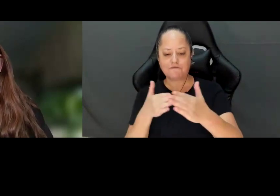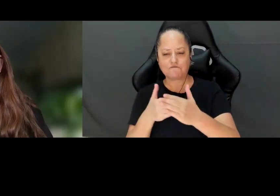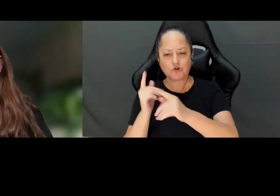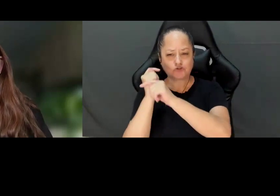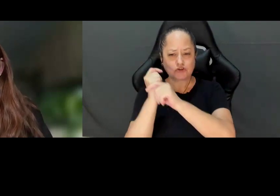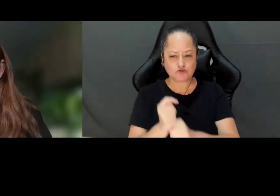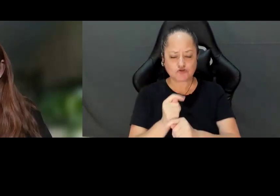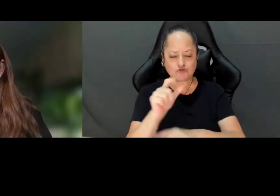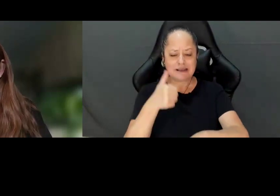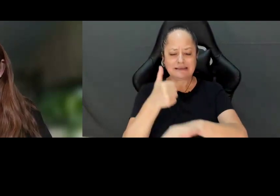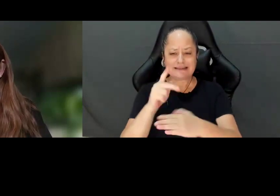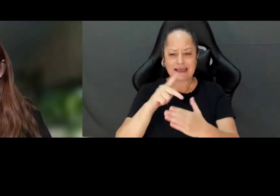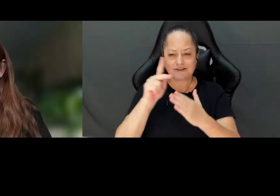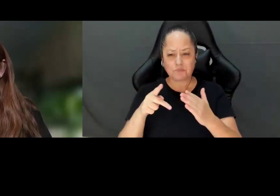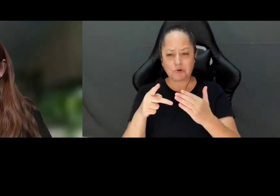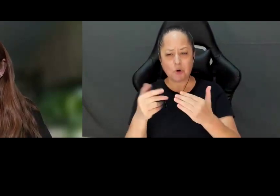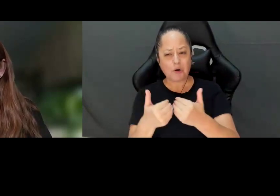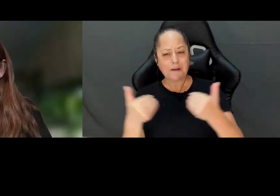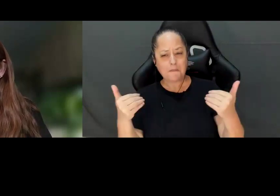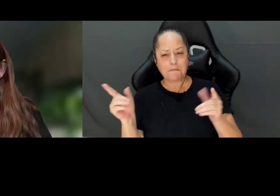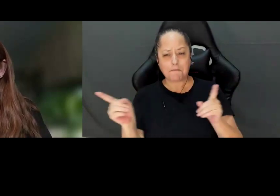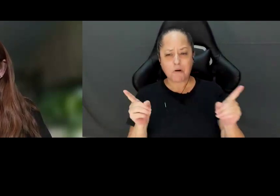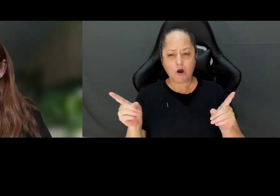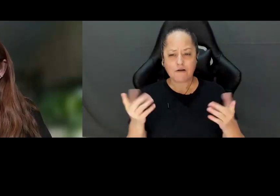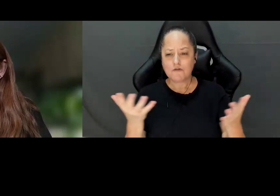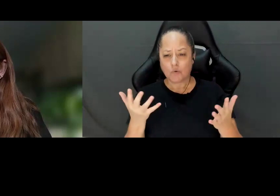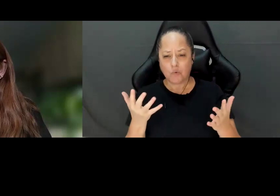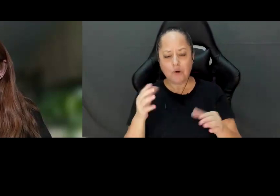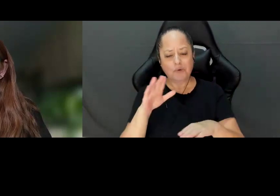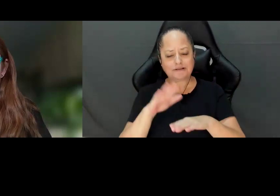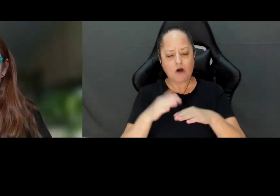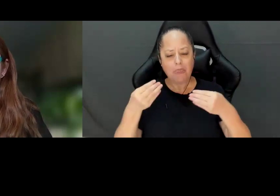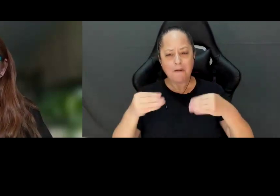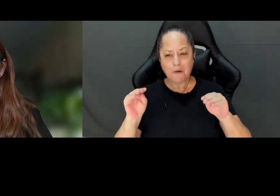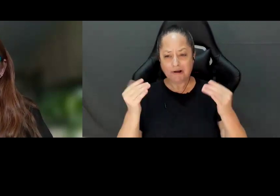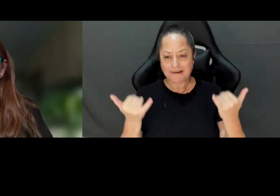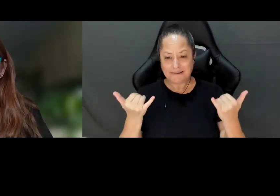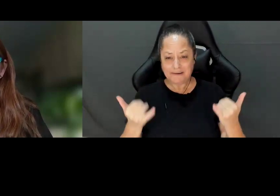the program apart from what is out in the market.